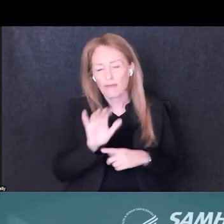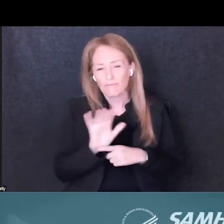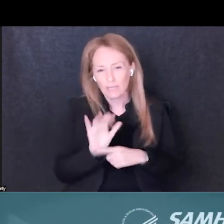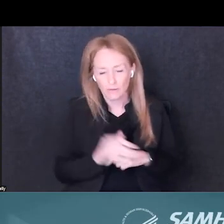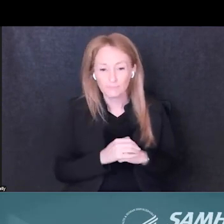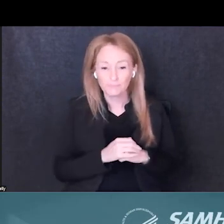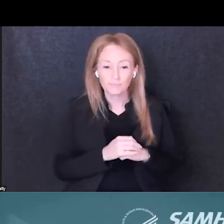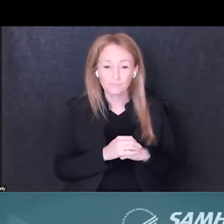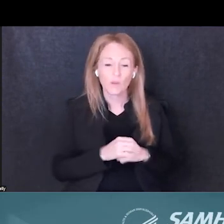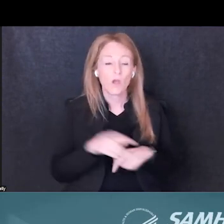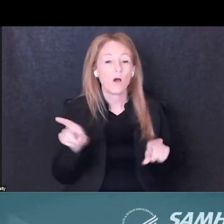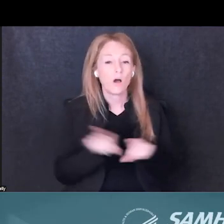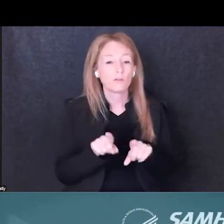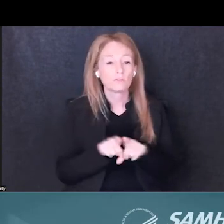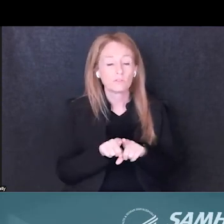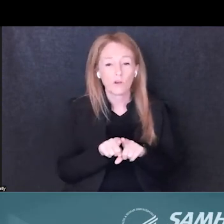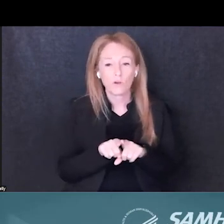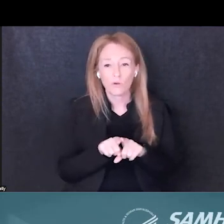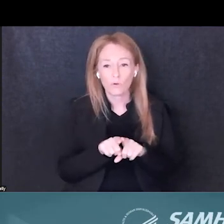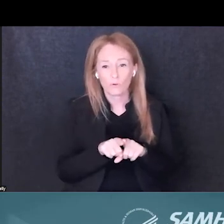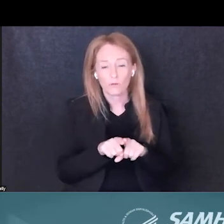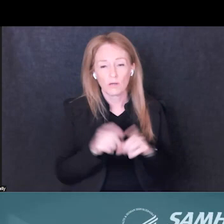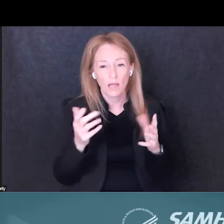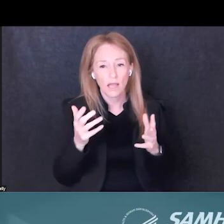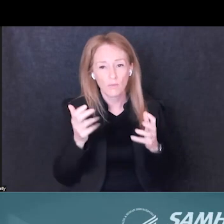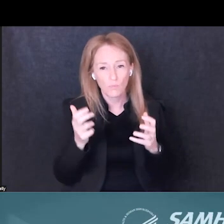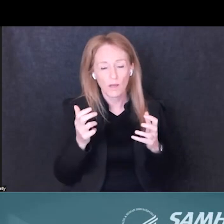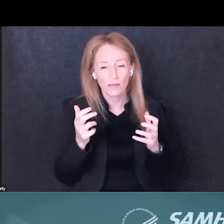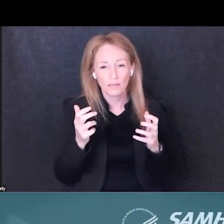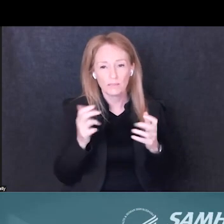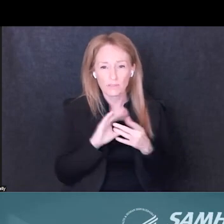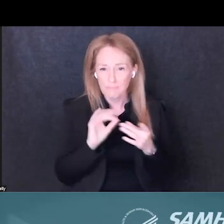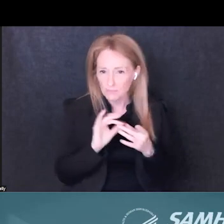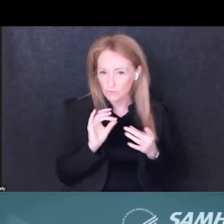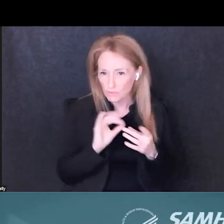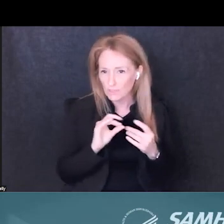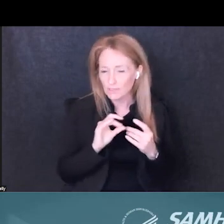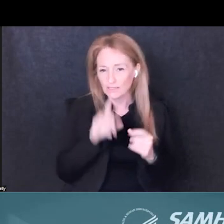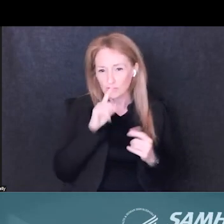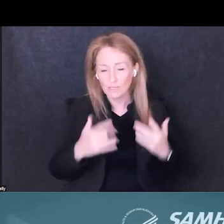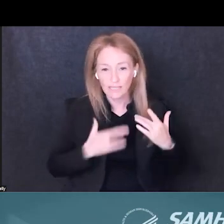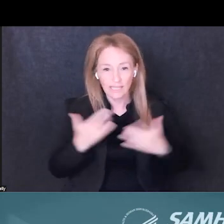ALSO I ALSO WANTED TO SAY IT IS EXCITED TO SEE BARRIERS BEING BROKEN DOWN.